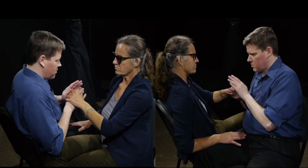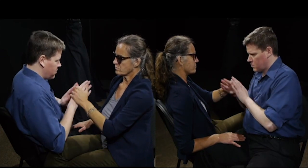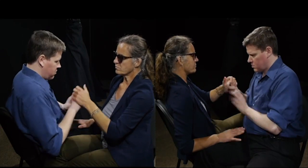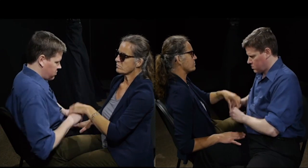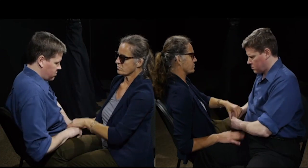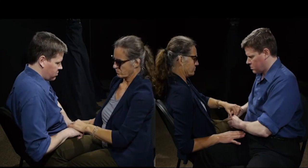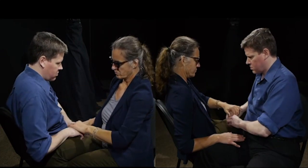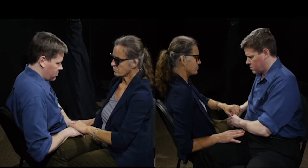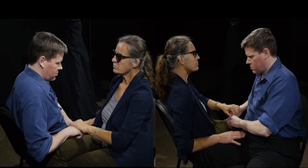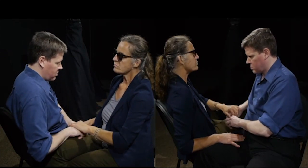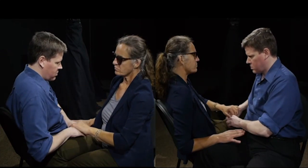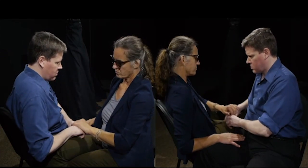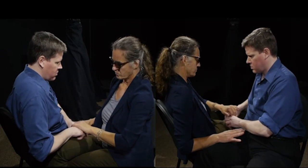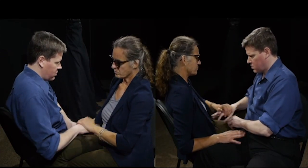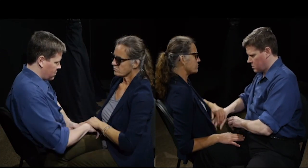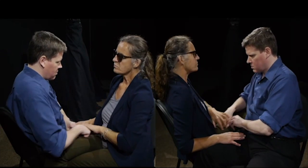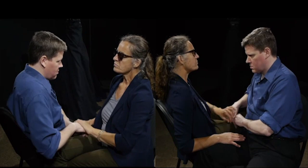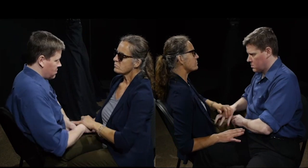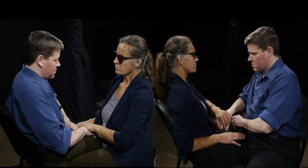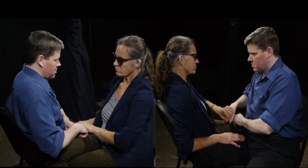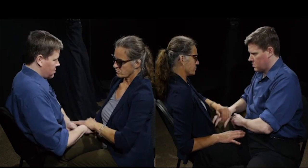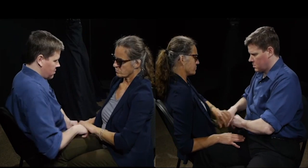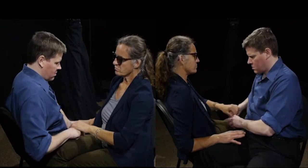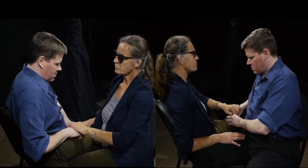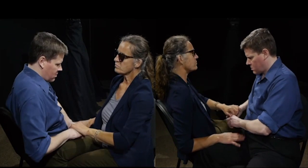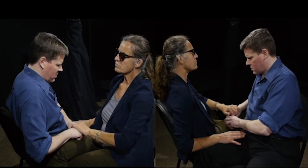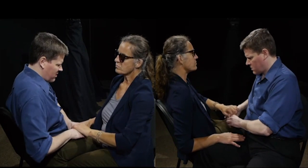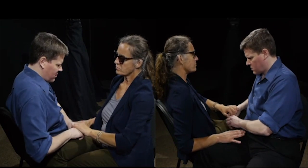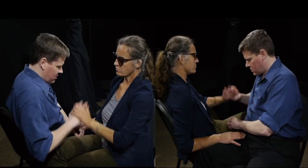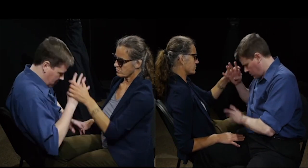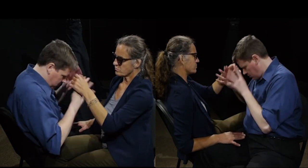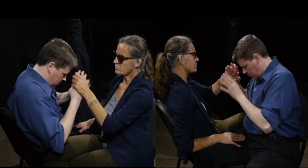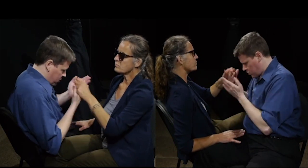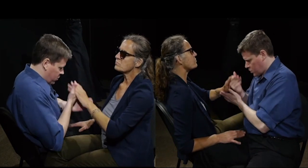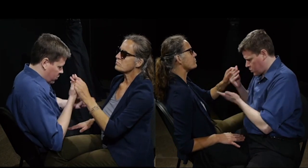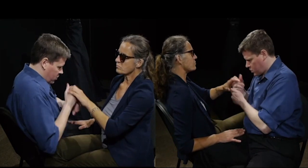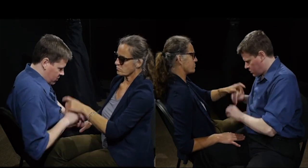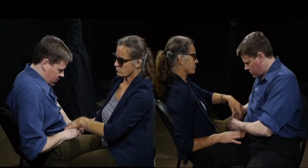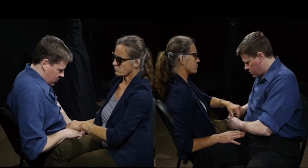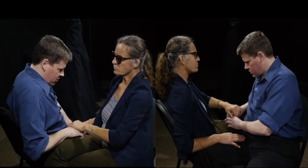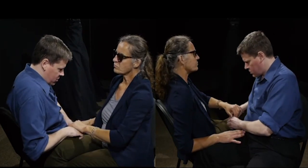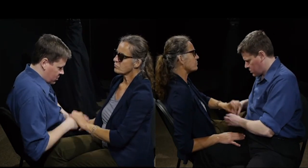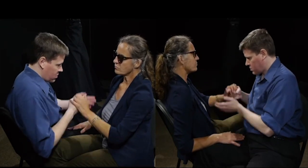[John] Protactile is a young language and our core vocabulary is still growing and developing.